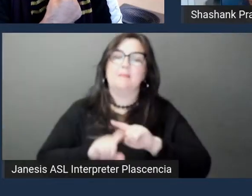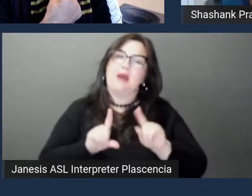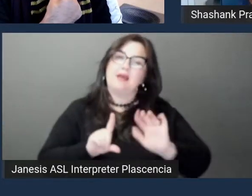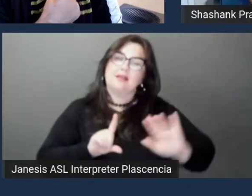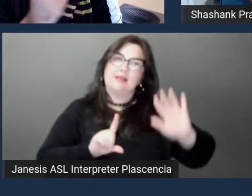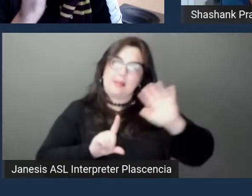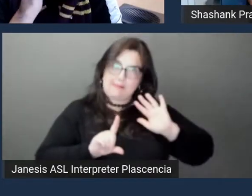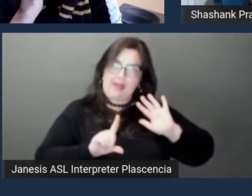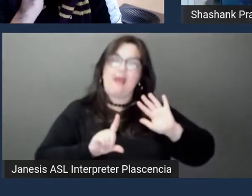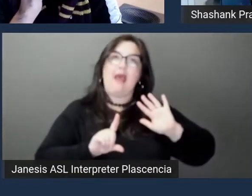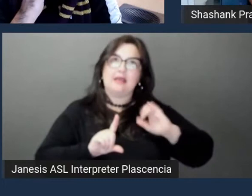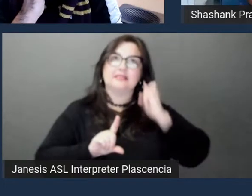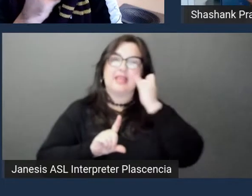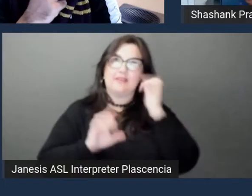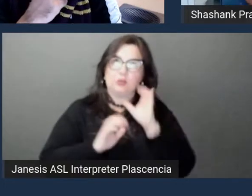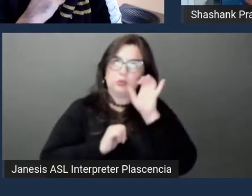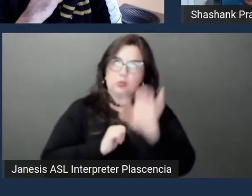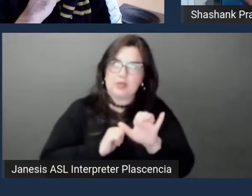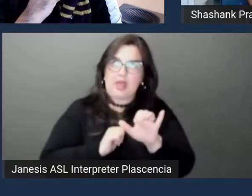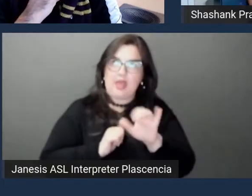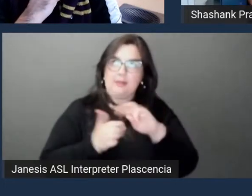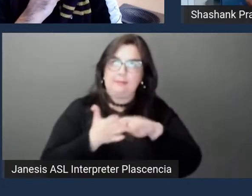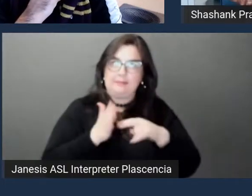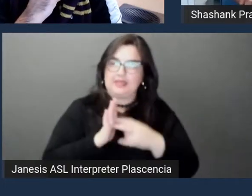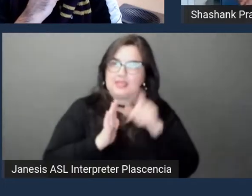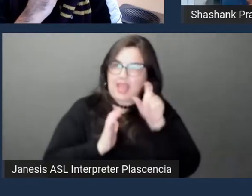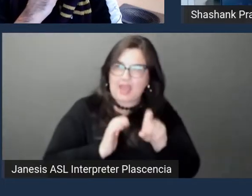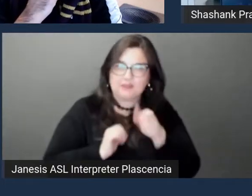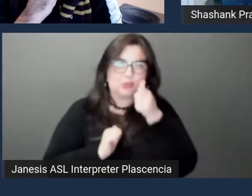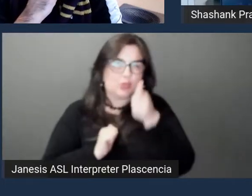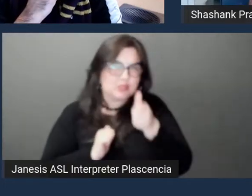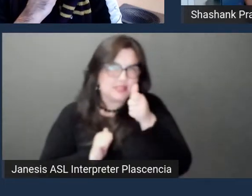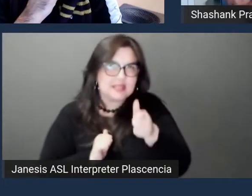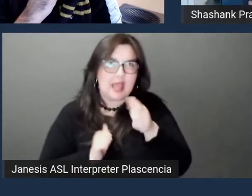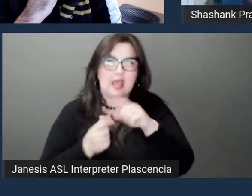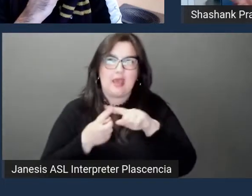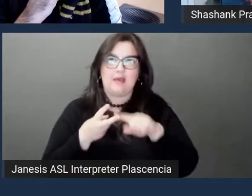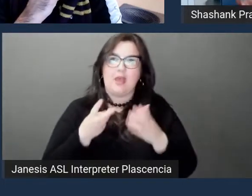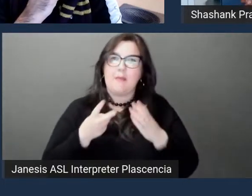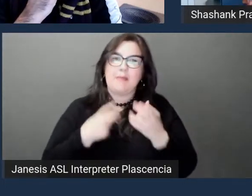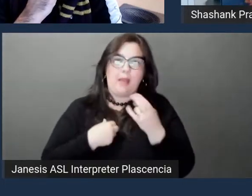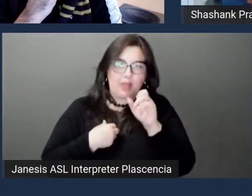you have to do it yourself on maybe hosting the database on easy too because you wanted that control,